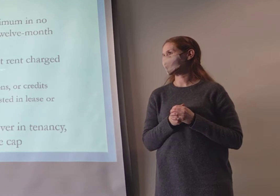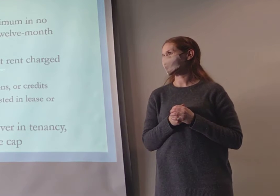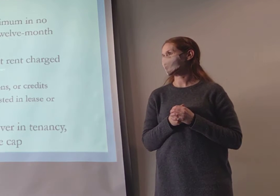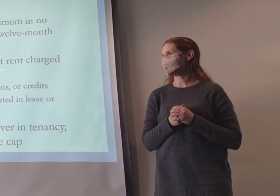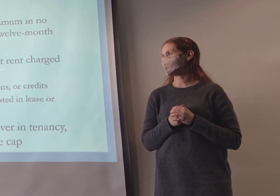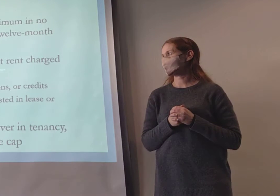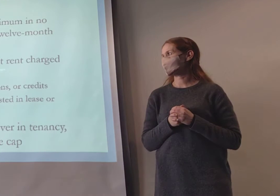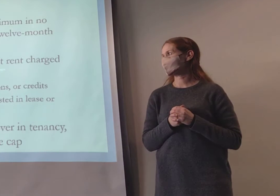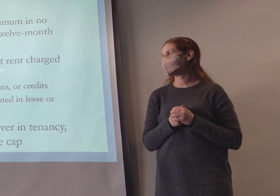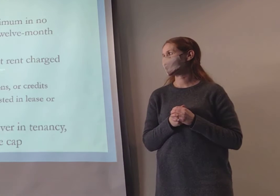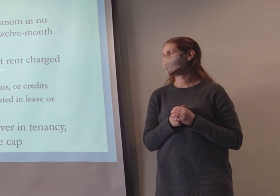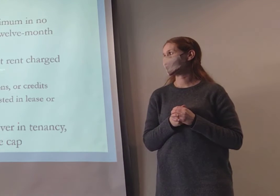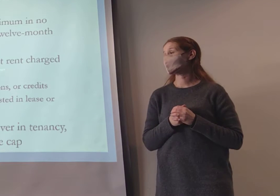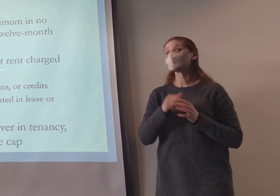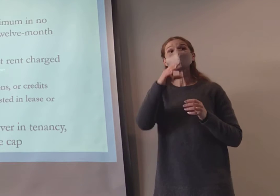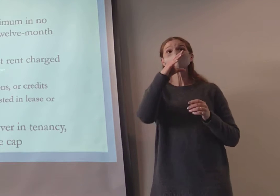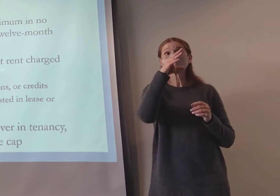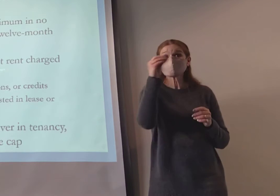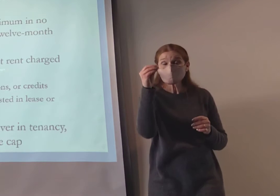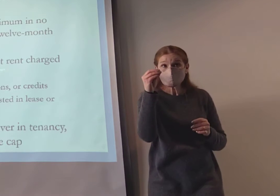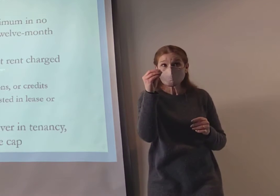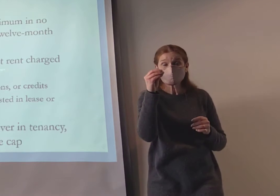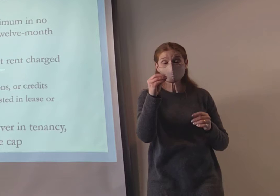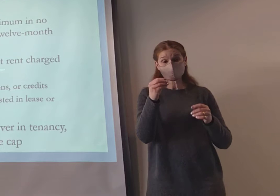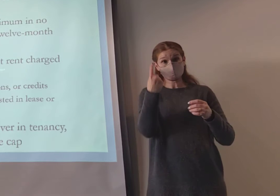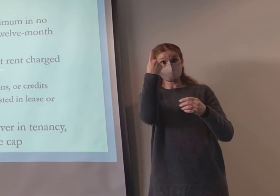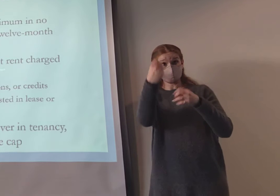They can only do it two times in that 12 month period.